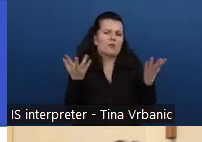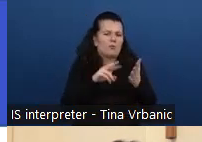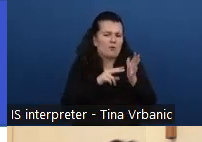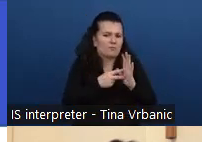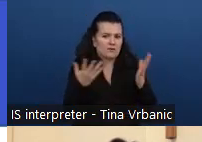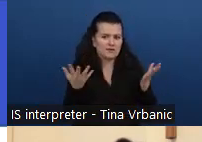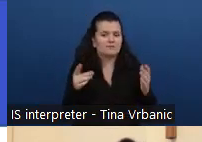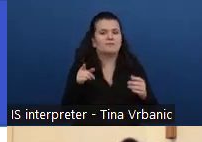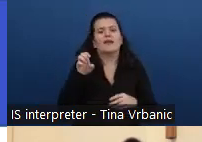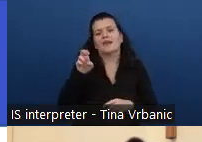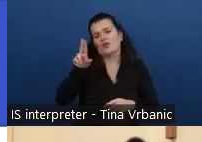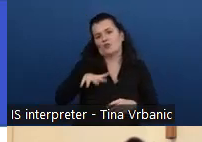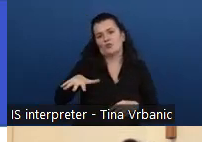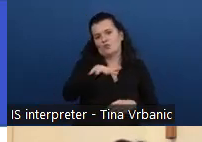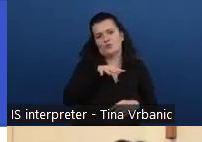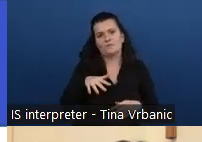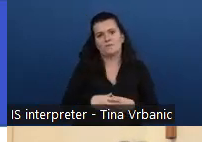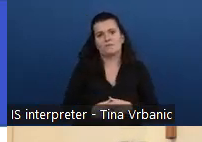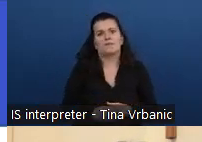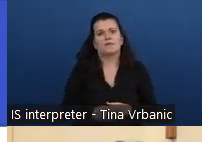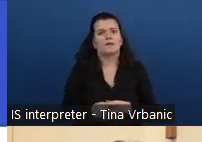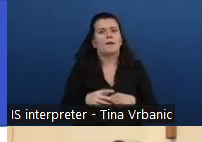but what we call family and friends.